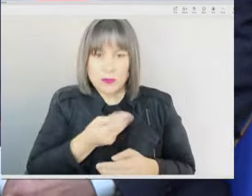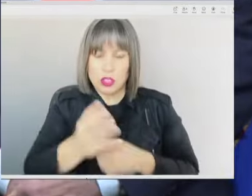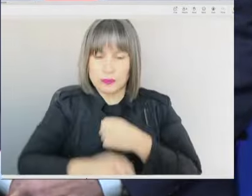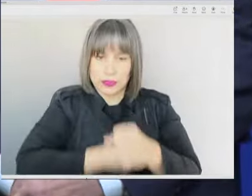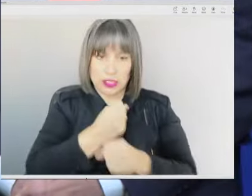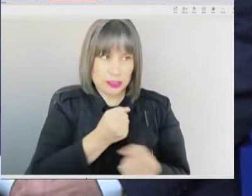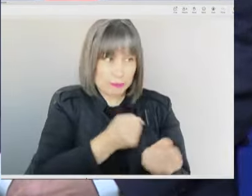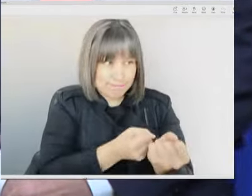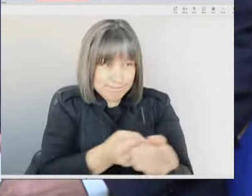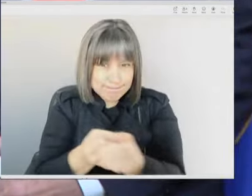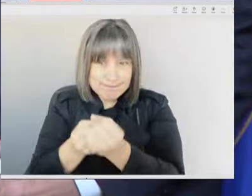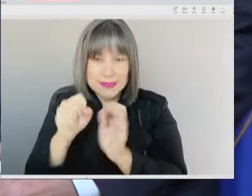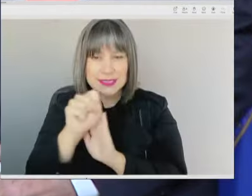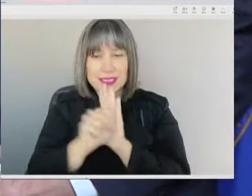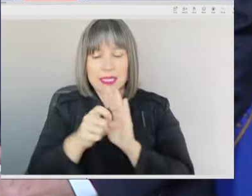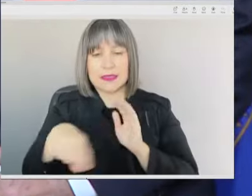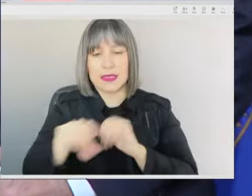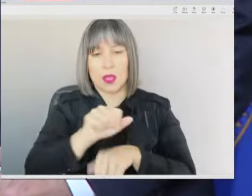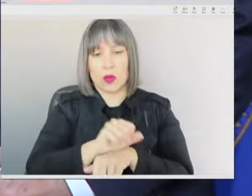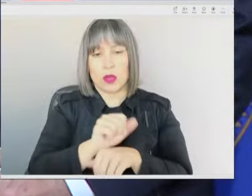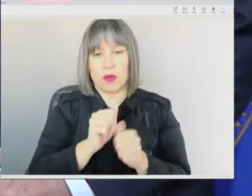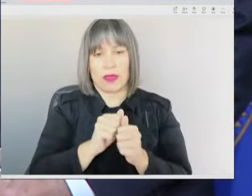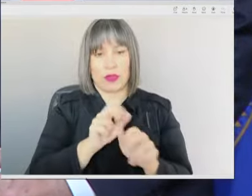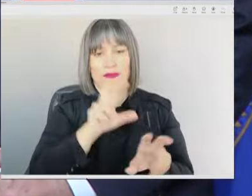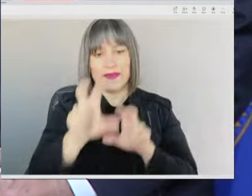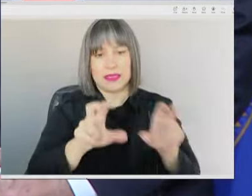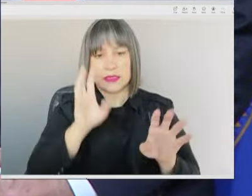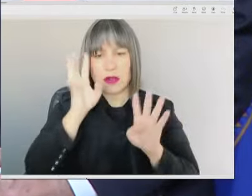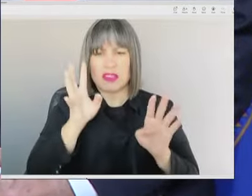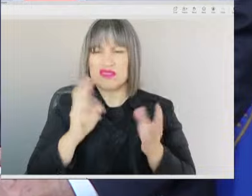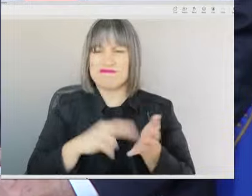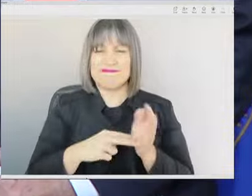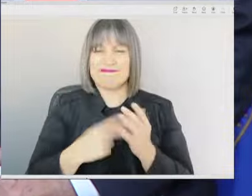working with to invest in technology. What does that provide? That provides predictability for